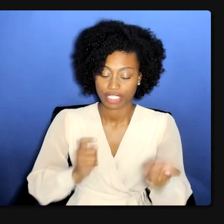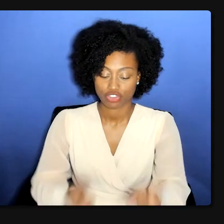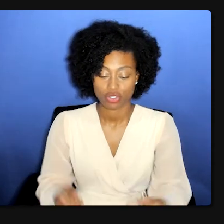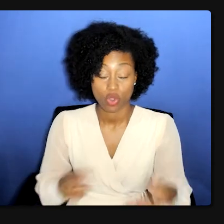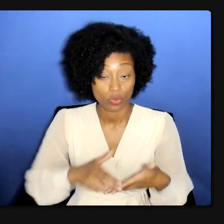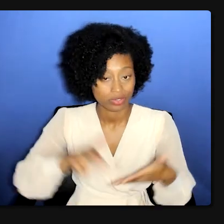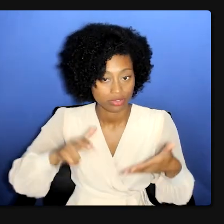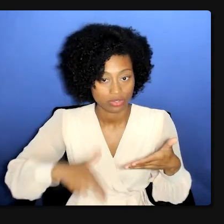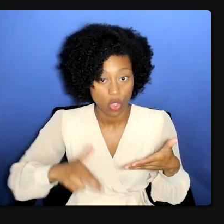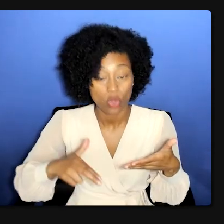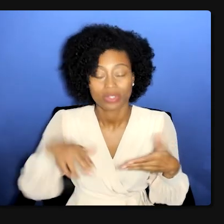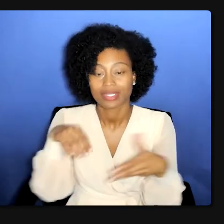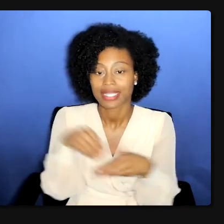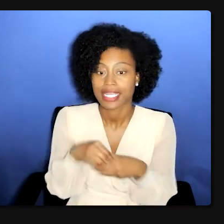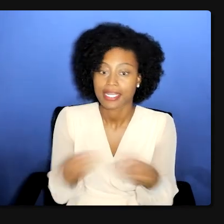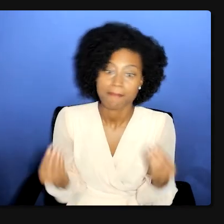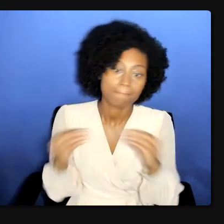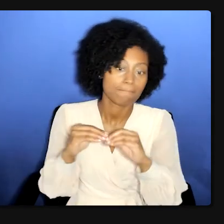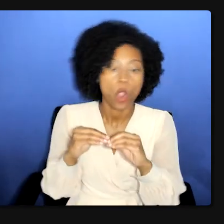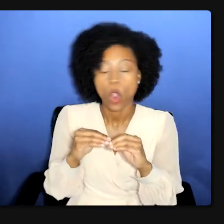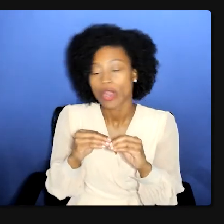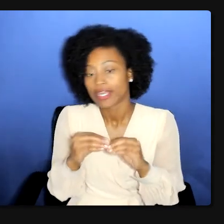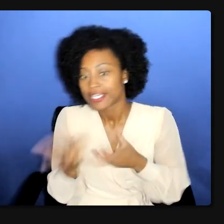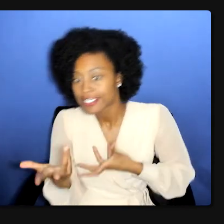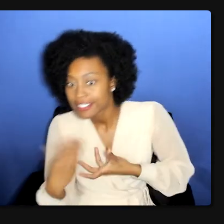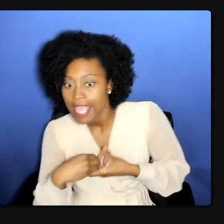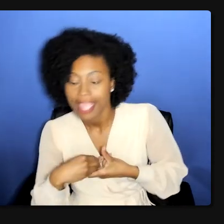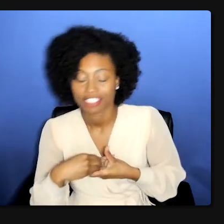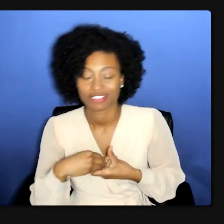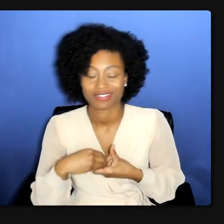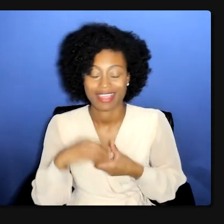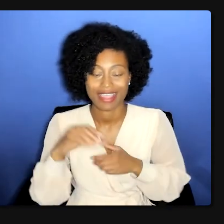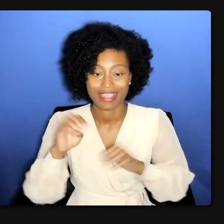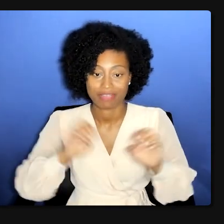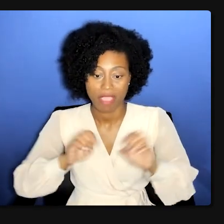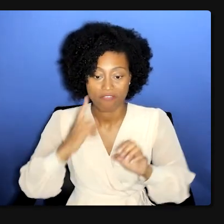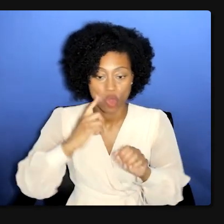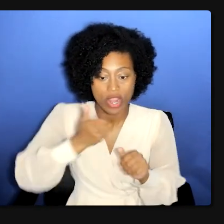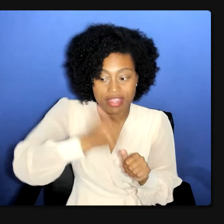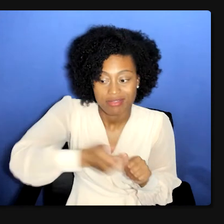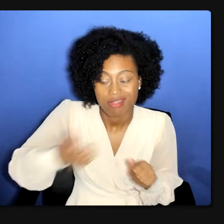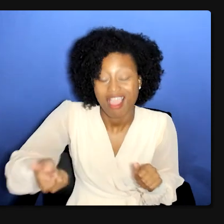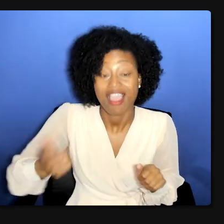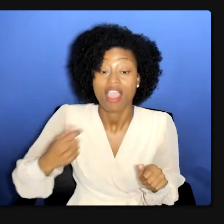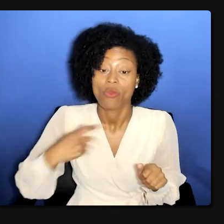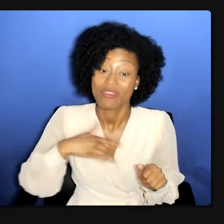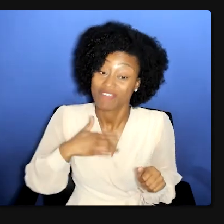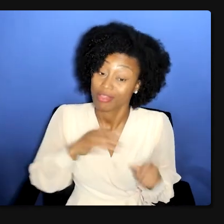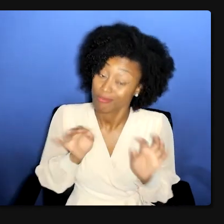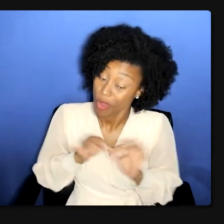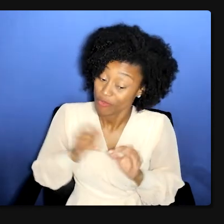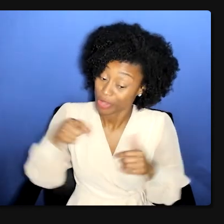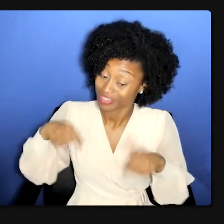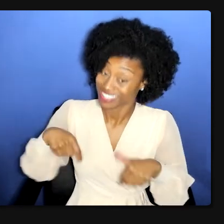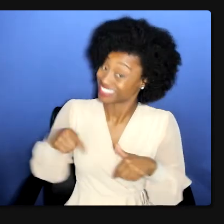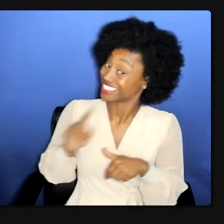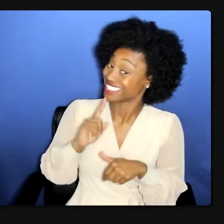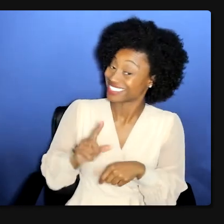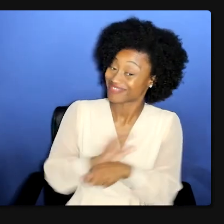that result in a more engaging experience for them. And also, you know, we find it pretty critical in running a business